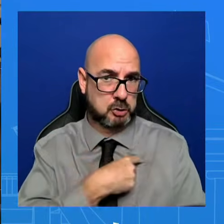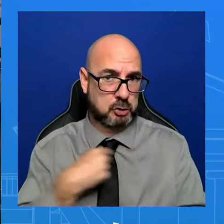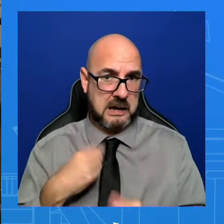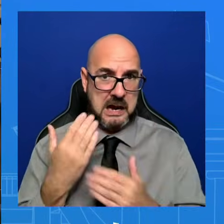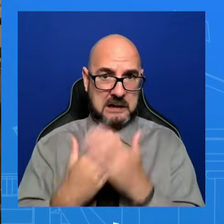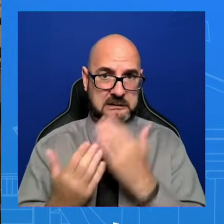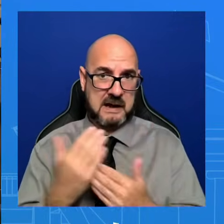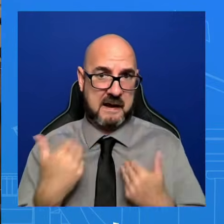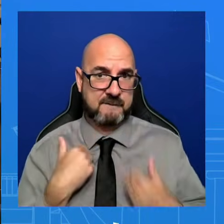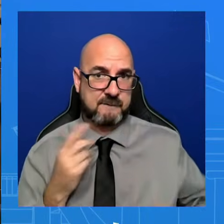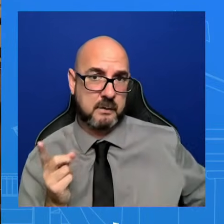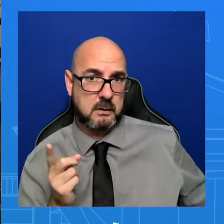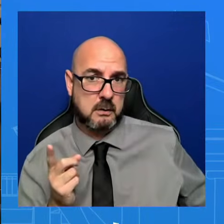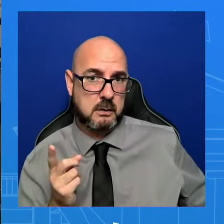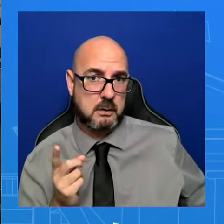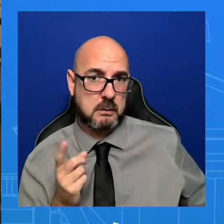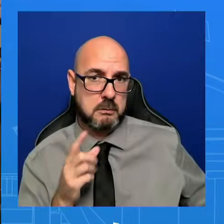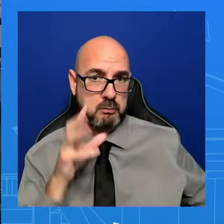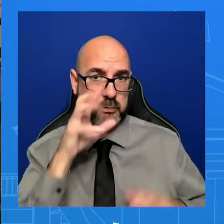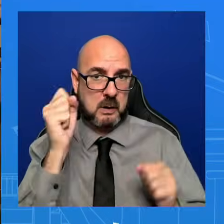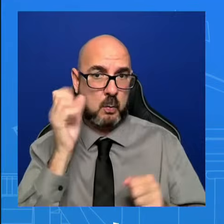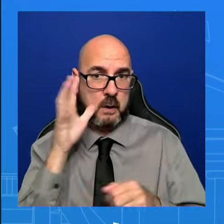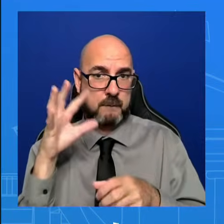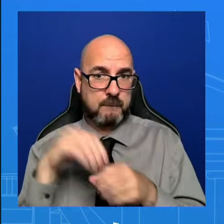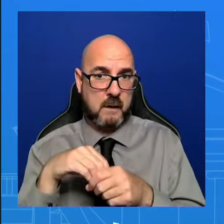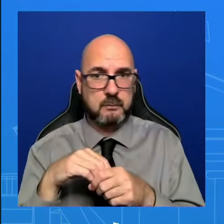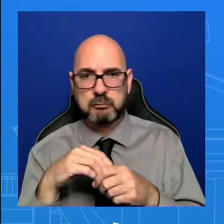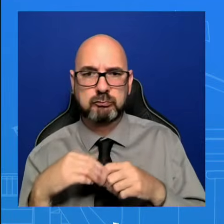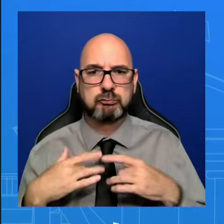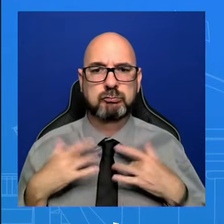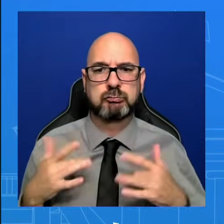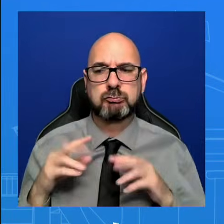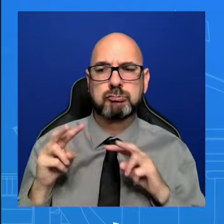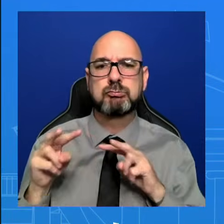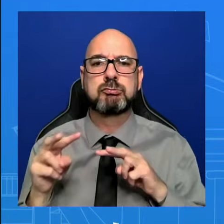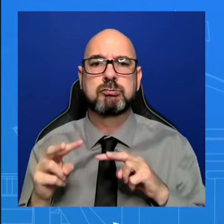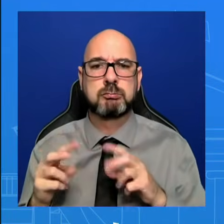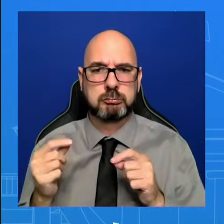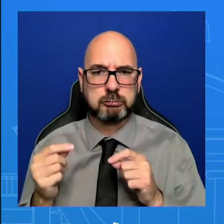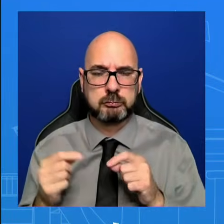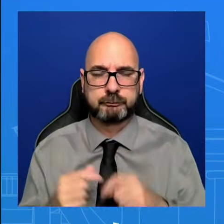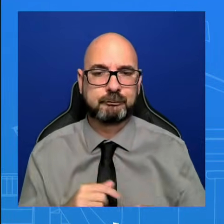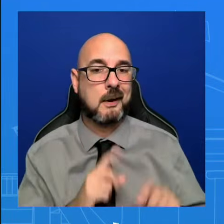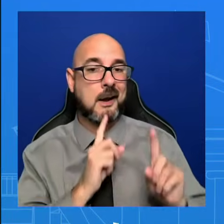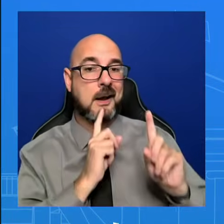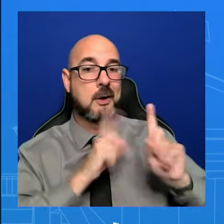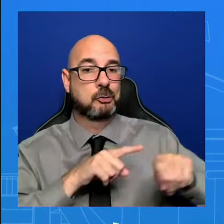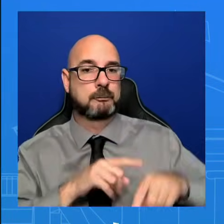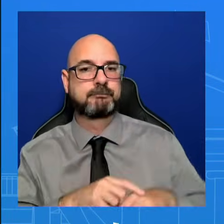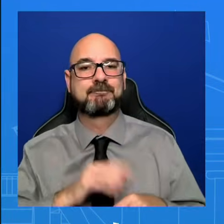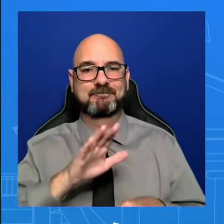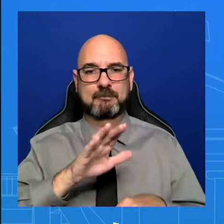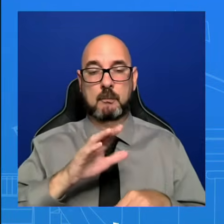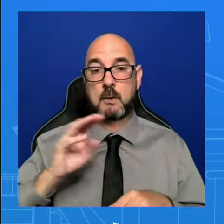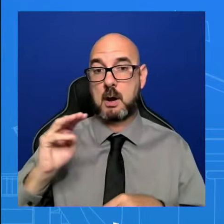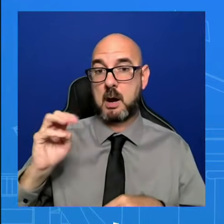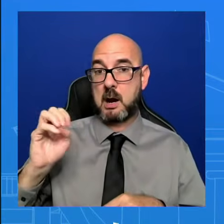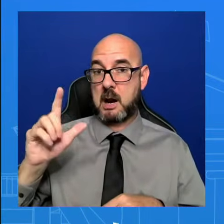if there is a national -- Ms. Jean-Pierre: I -- The Press: -- security concern? Ms. Jean-Pierre: I'm going to be really careful. Elon Musk is a private citizen. I'm just not going to speak to his travels from here.